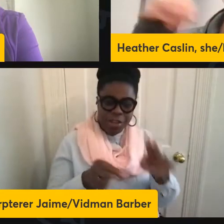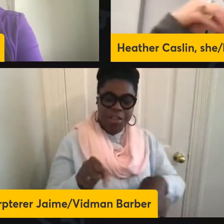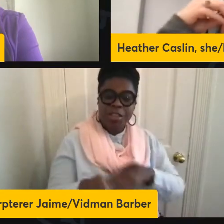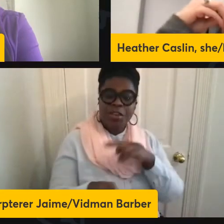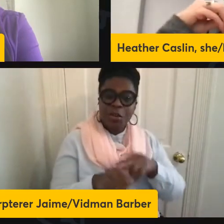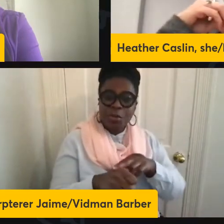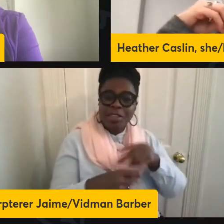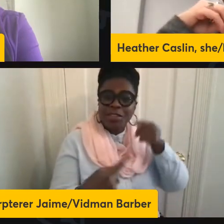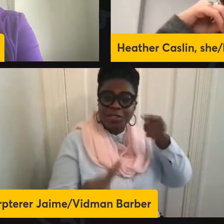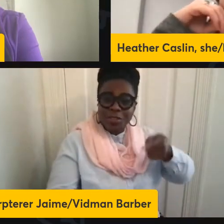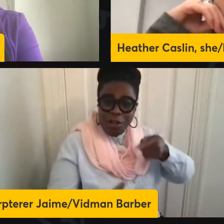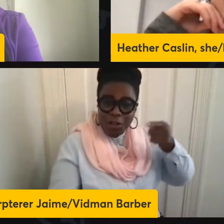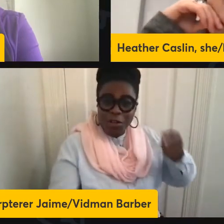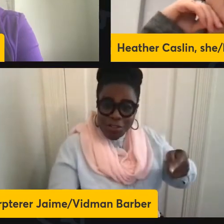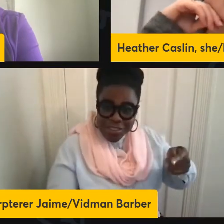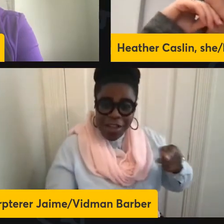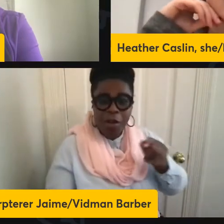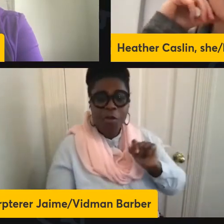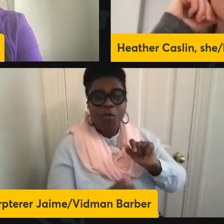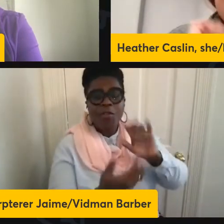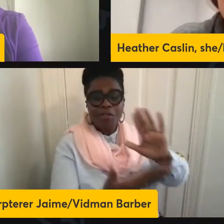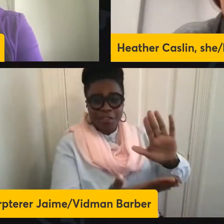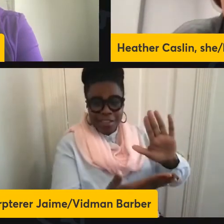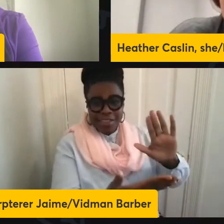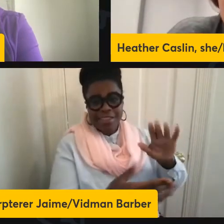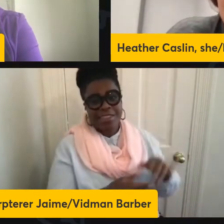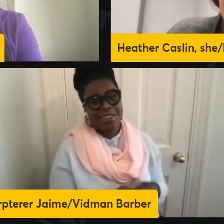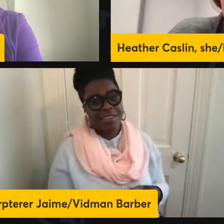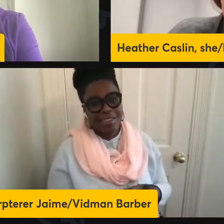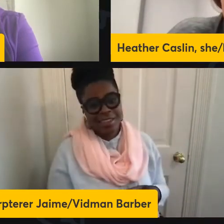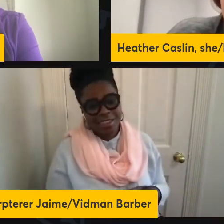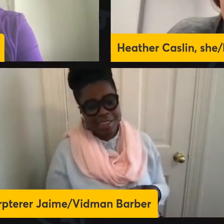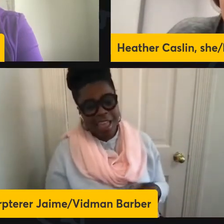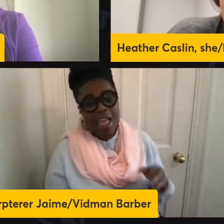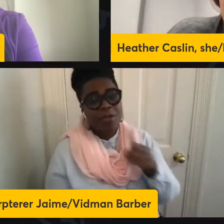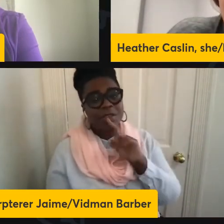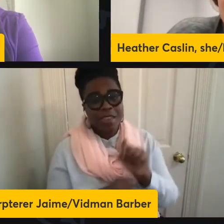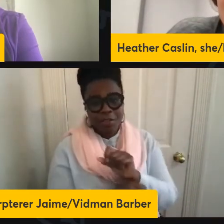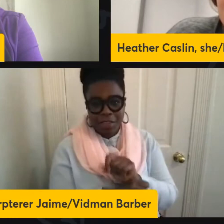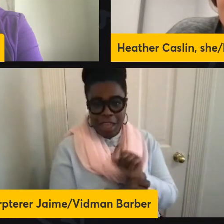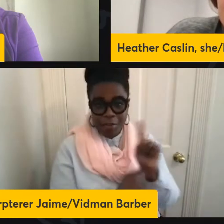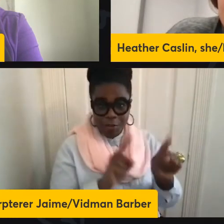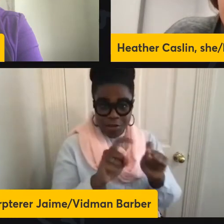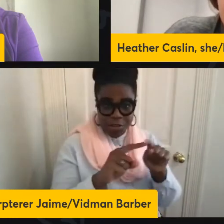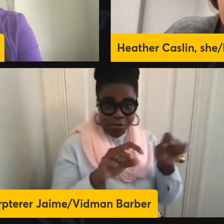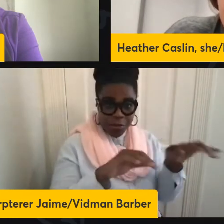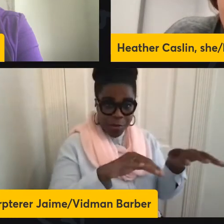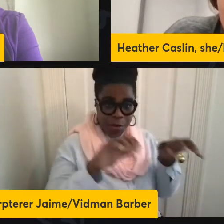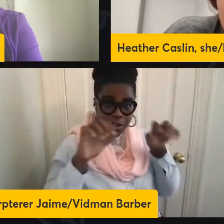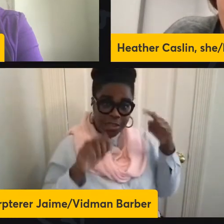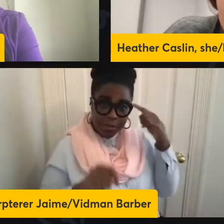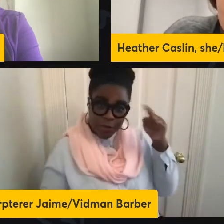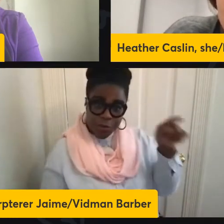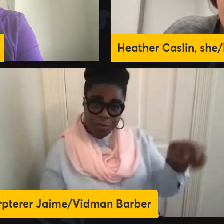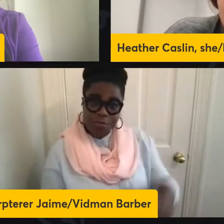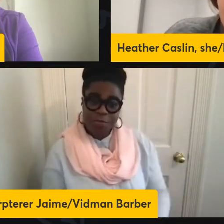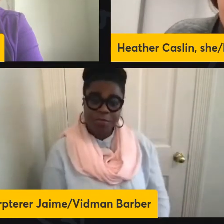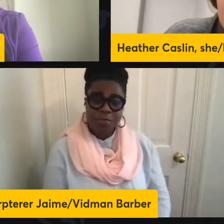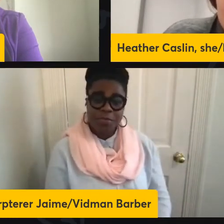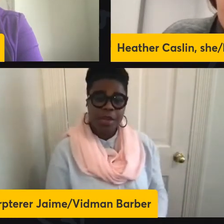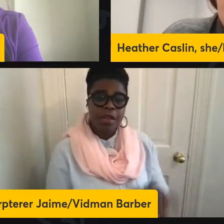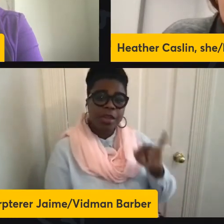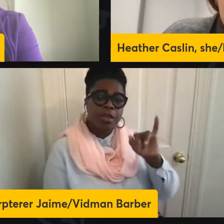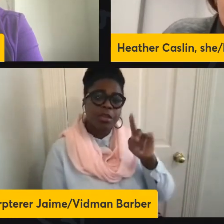we all have had or will face at some point. And we definitely have questions from the audience for you. Juliet, Irene Maria